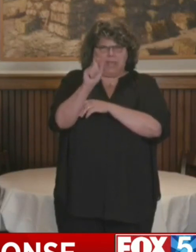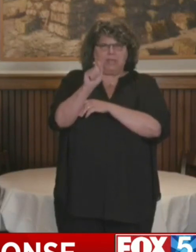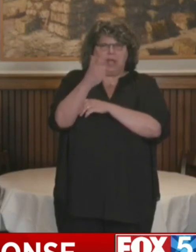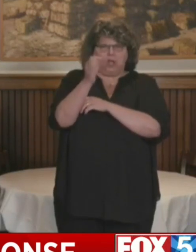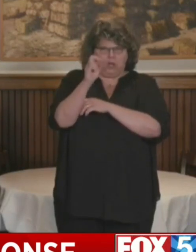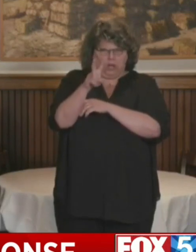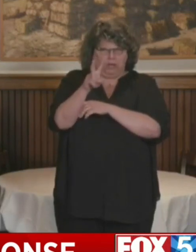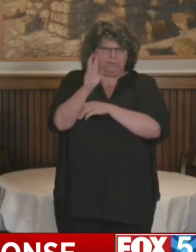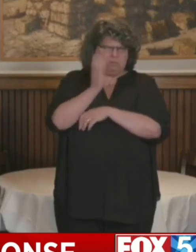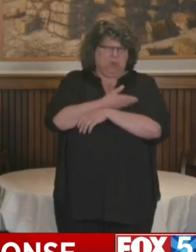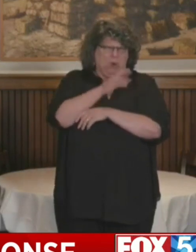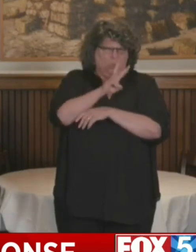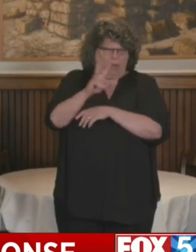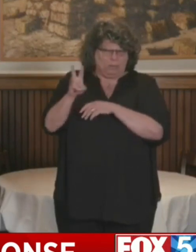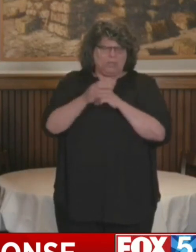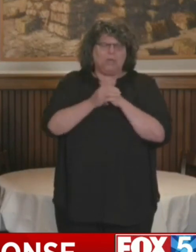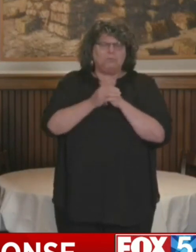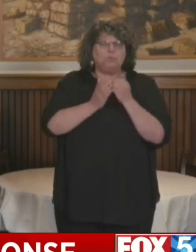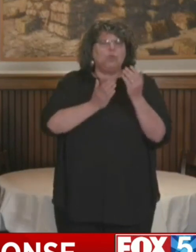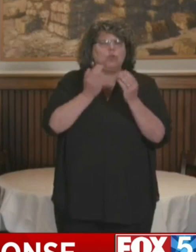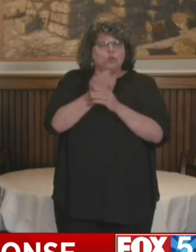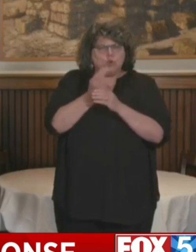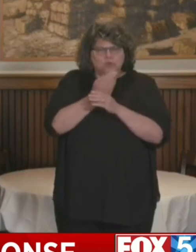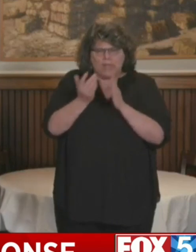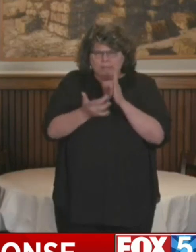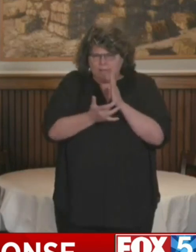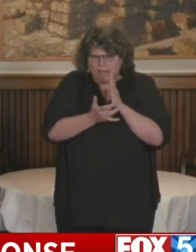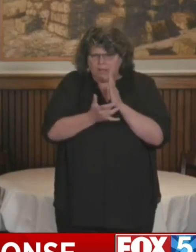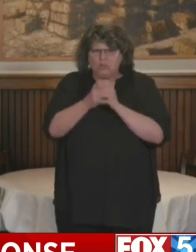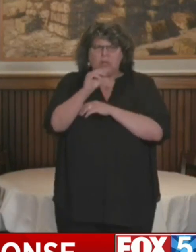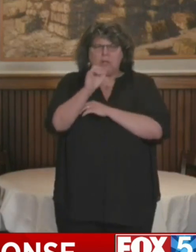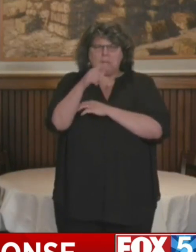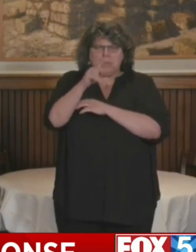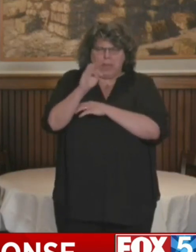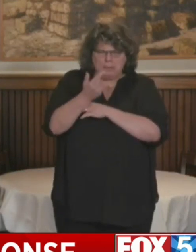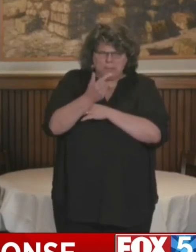SOUTH STATIONS UP ONLINE. AT OUR COVID-19 DOT CA DOT GOV